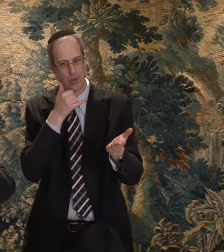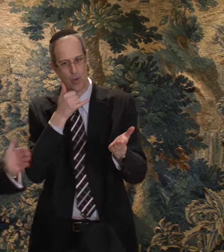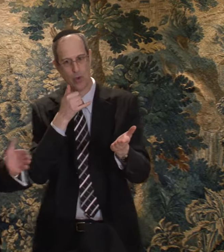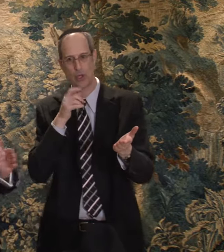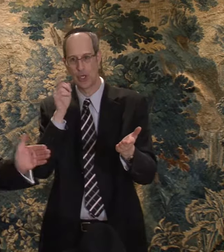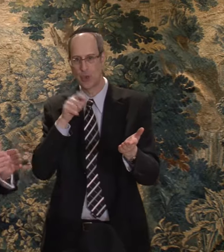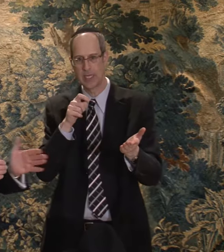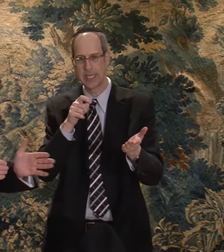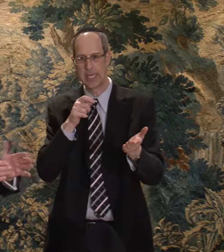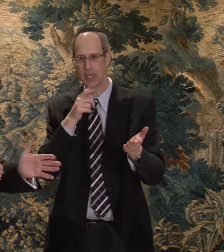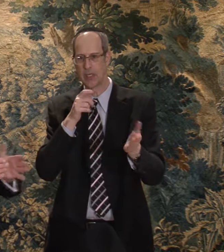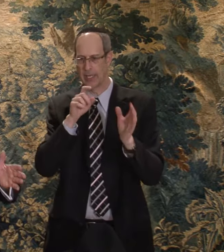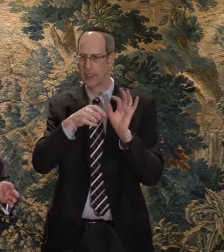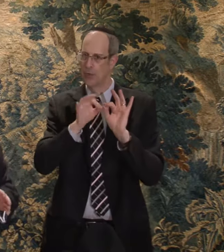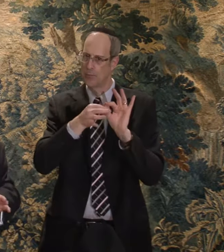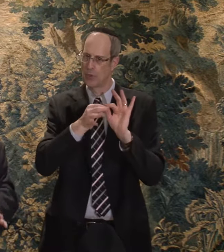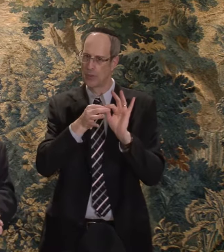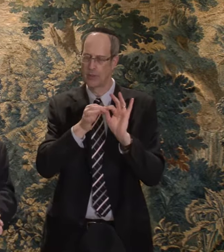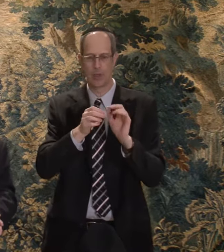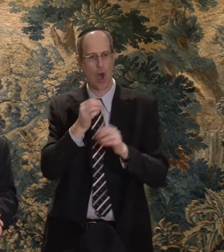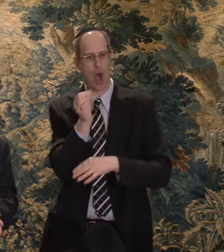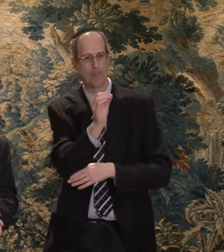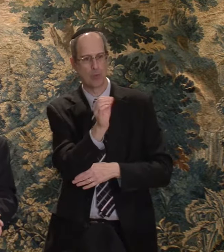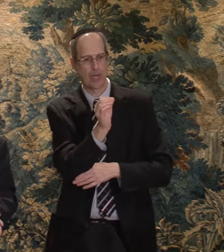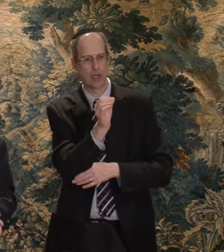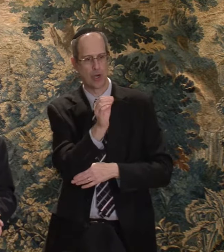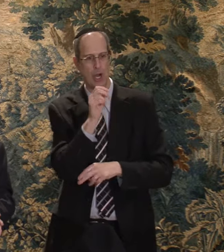somebody an interpreter that operator she's sitting I don't know where she's